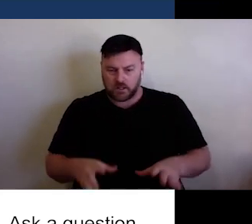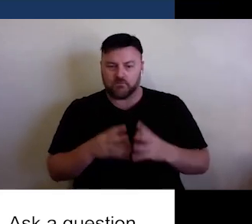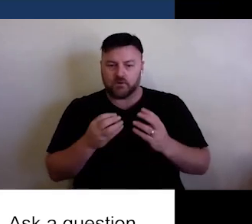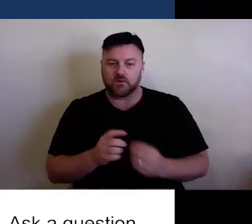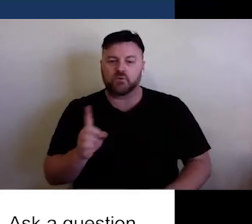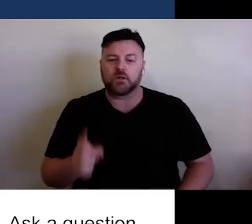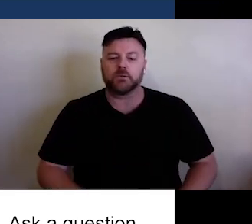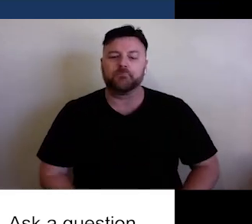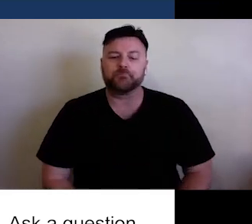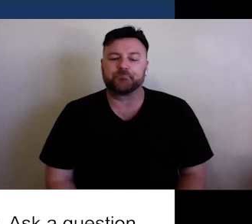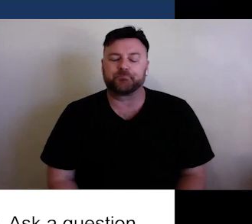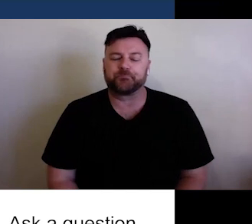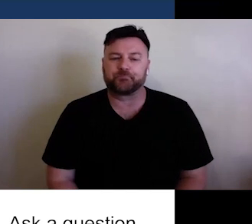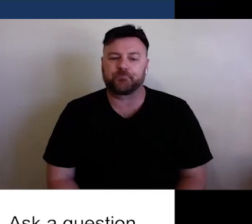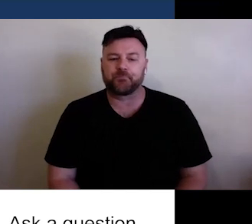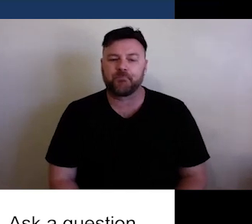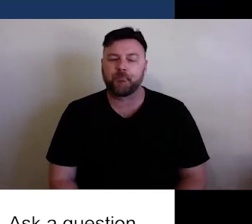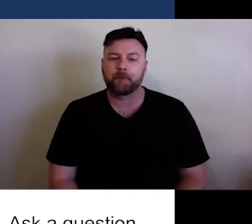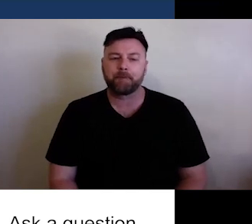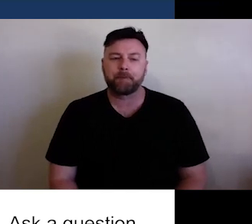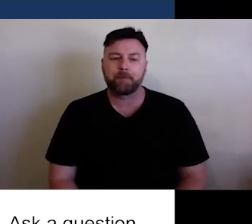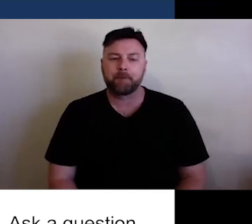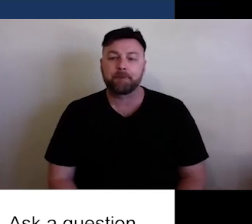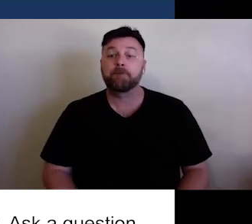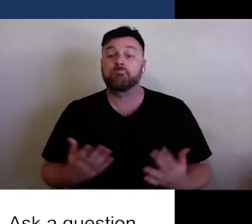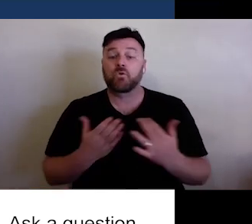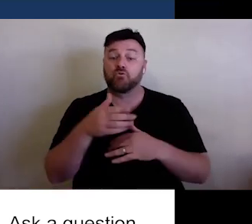session. If you need technical support, please raise your hand.